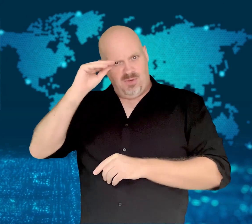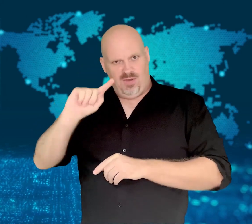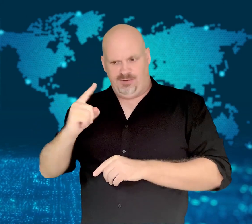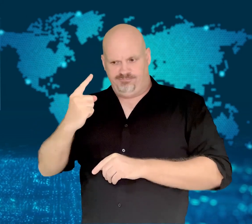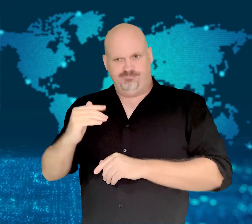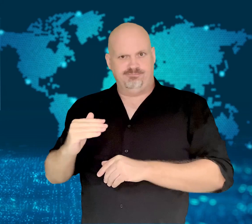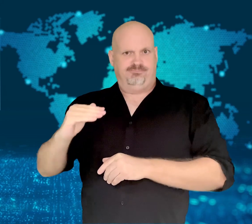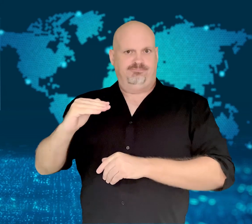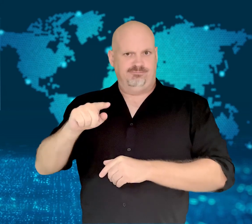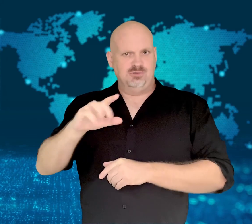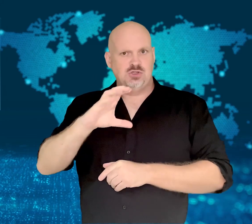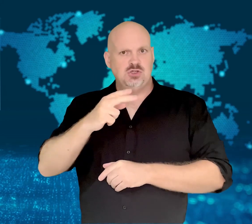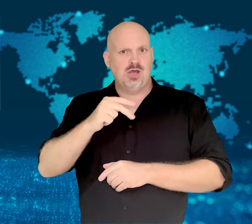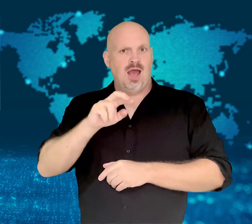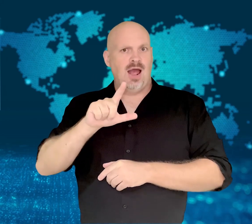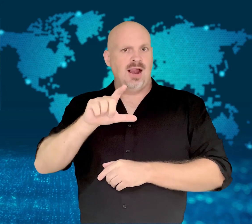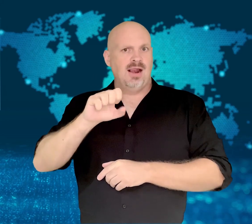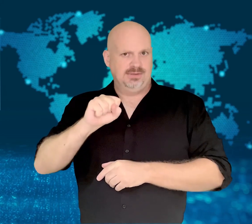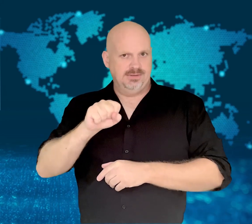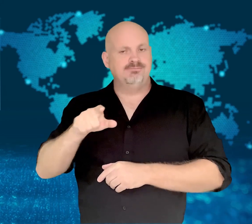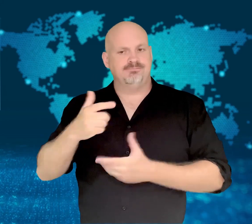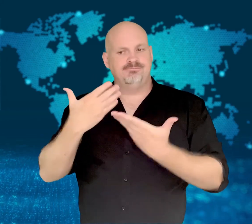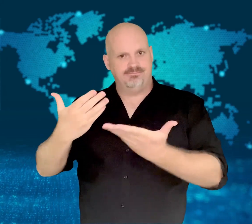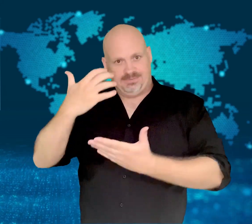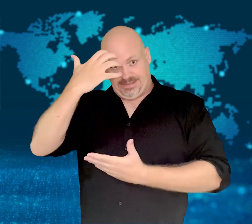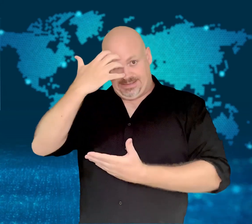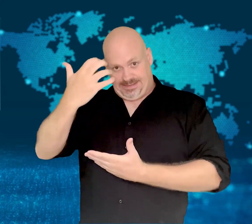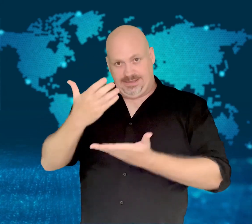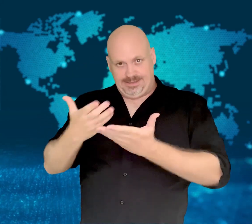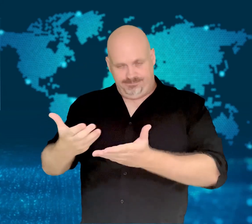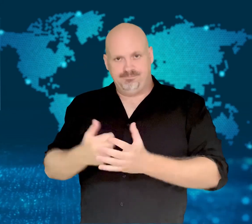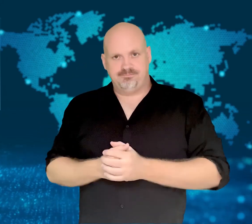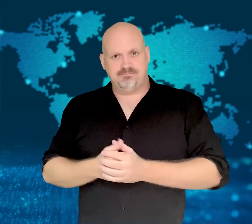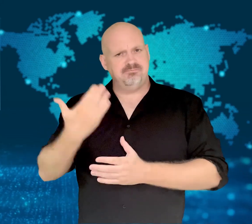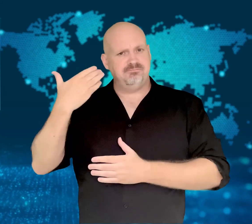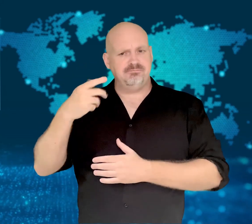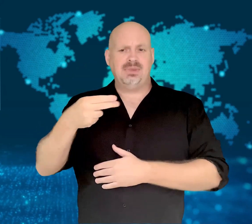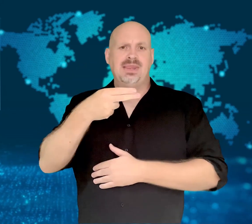A state funeral will take place within the next two weeks.